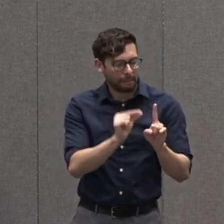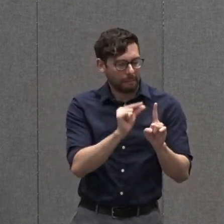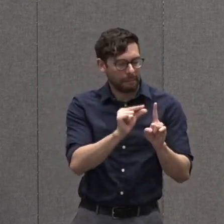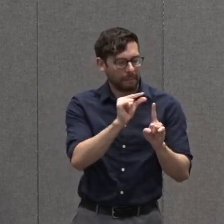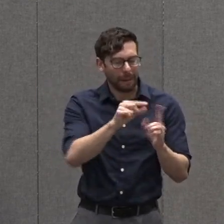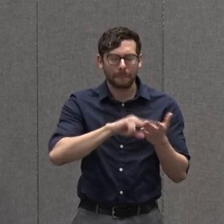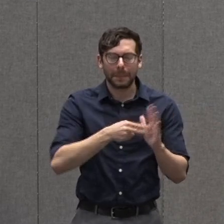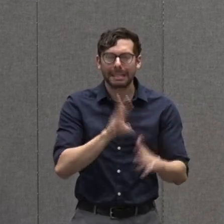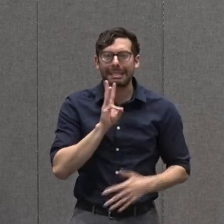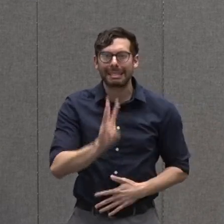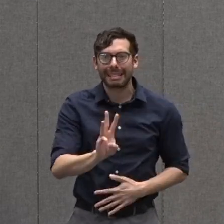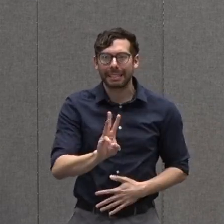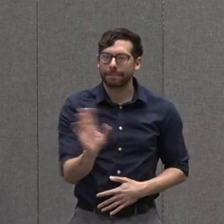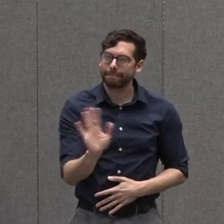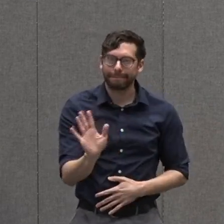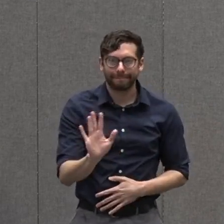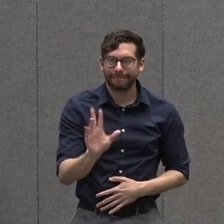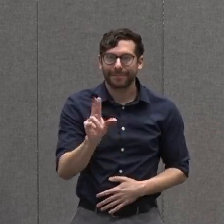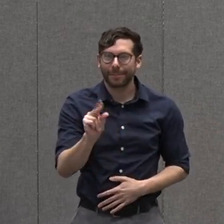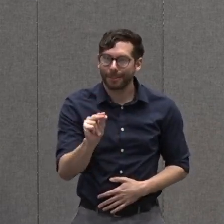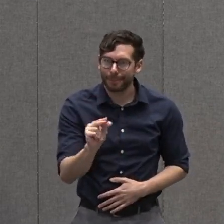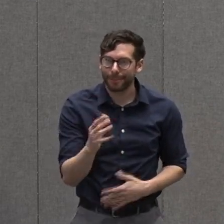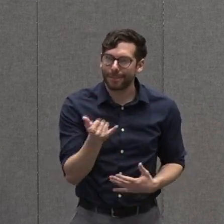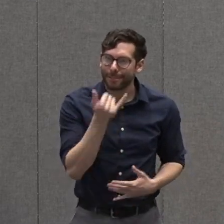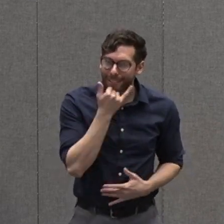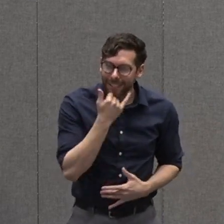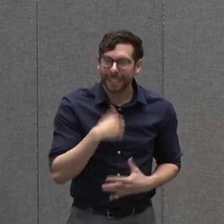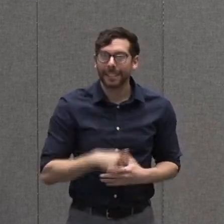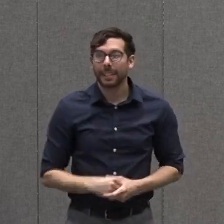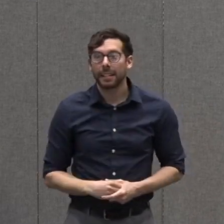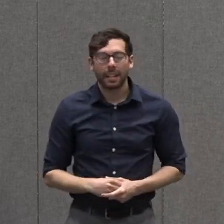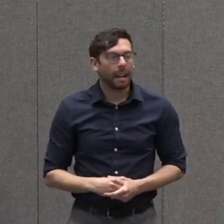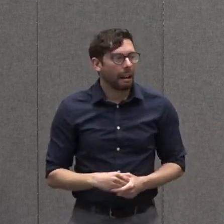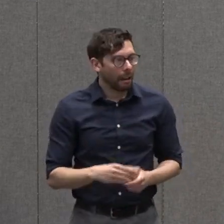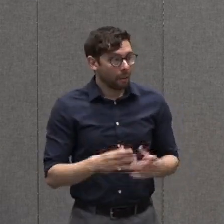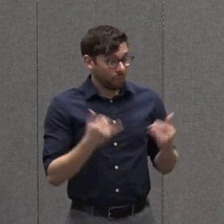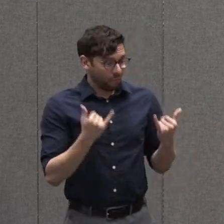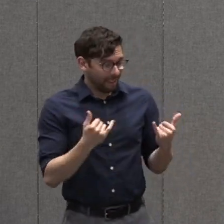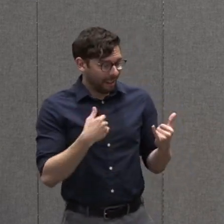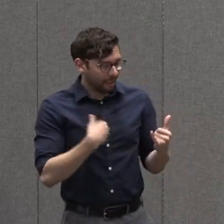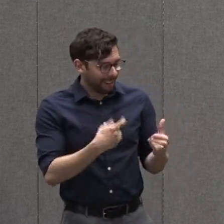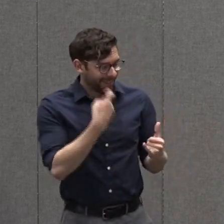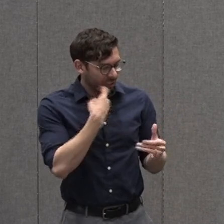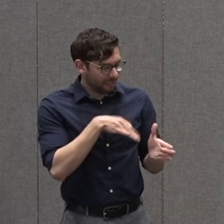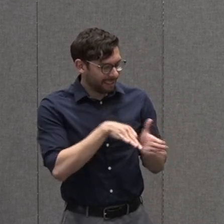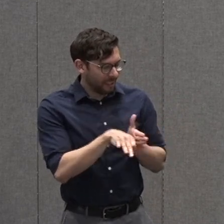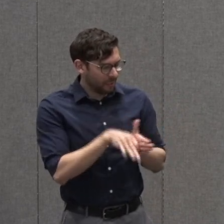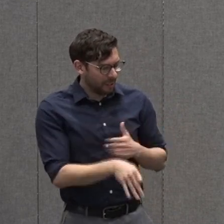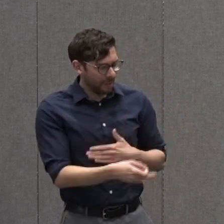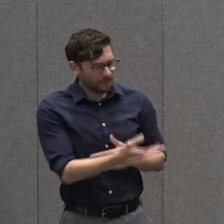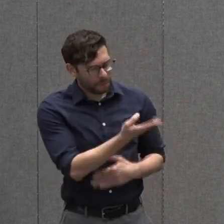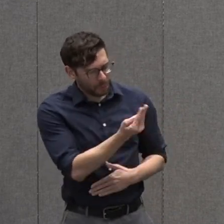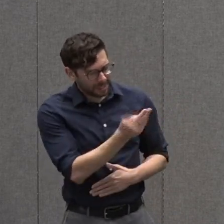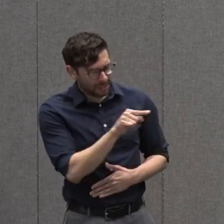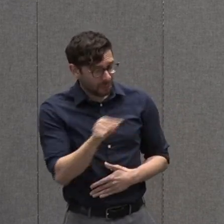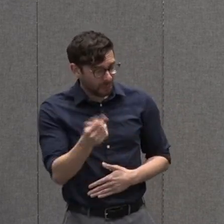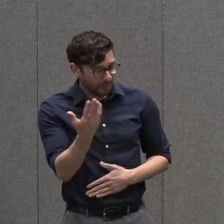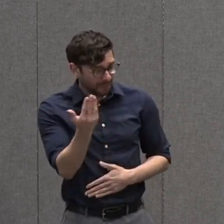It's 14, 15 that I can count, and then there might've been some that broke off. It looks like there were a few that broke off already.